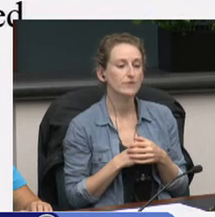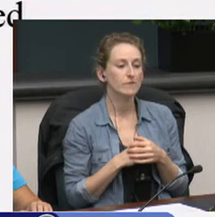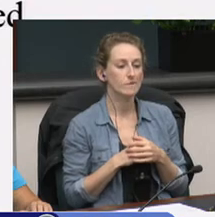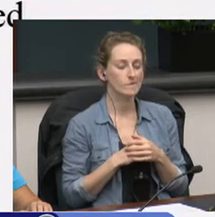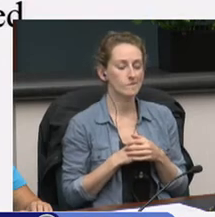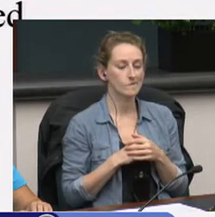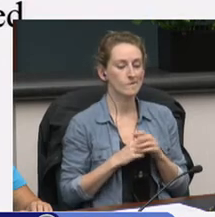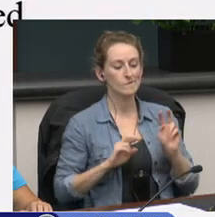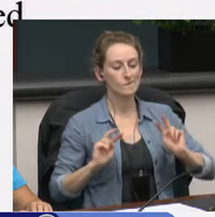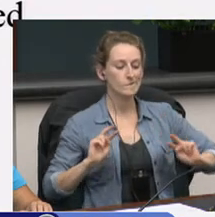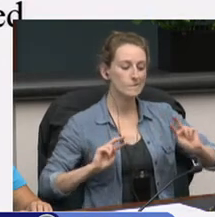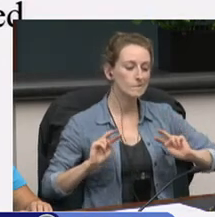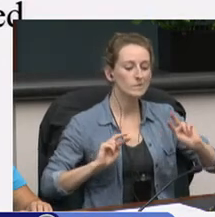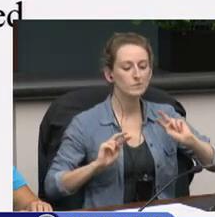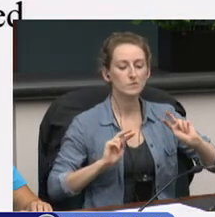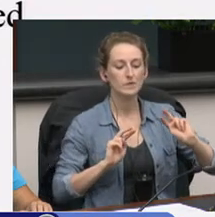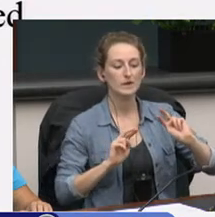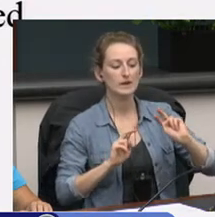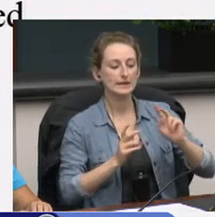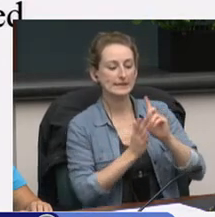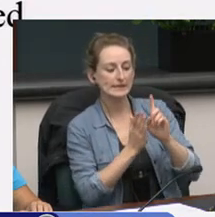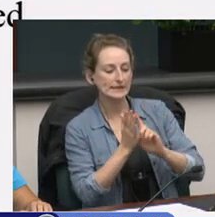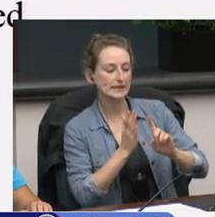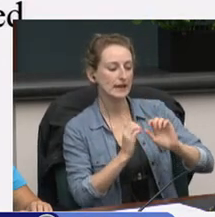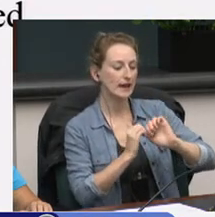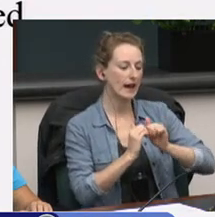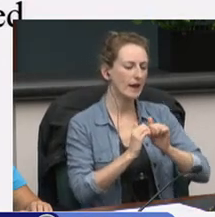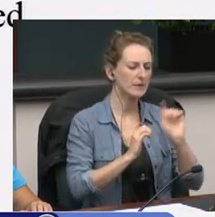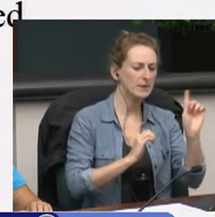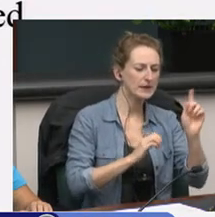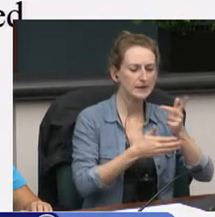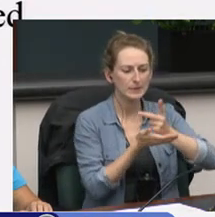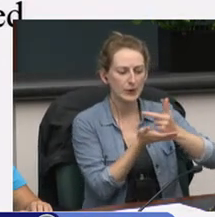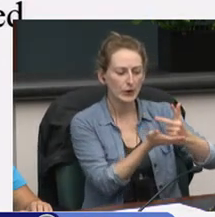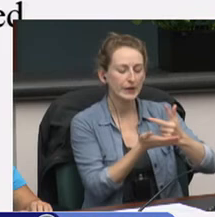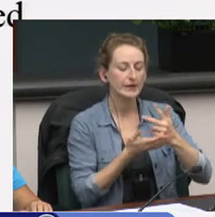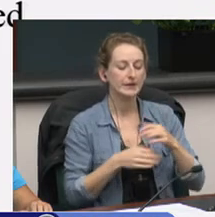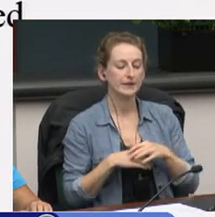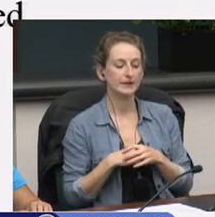design of where parking is put up looking at loading drive-thru bicycle